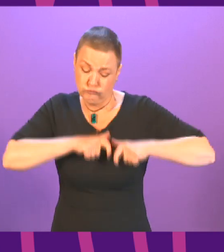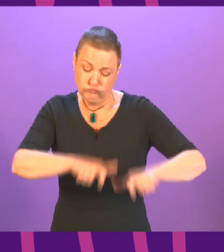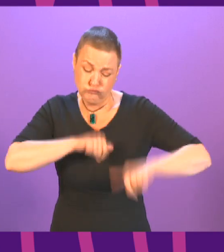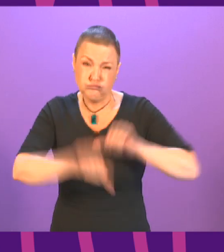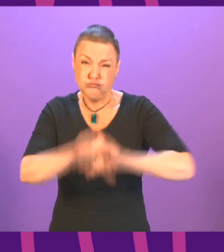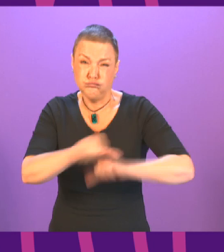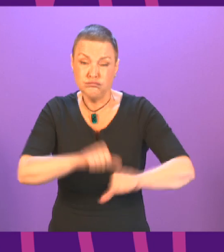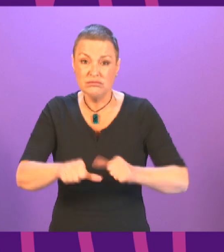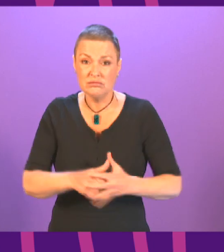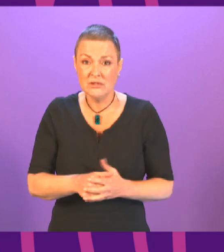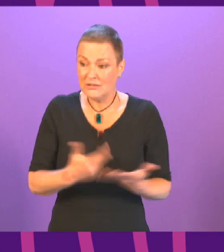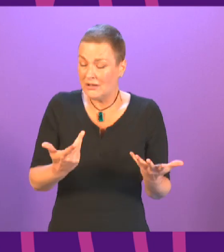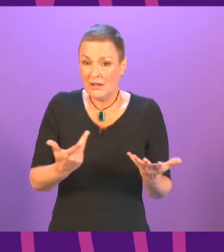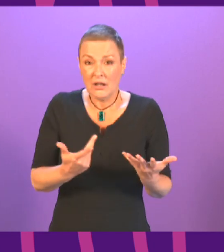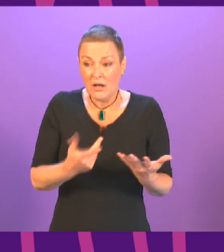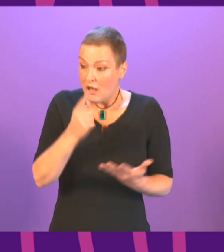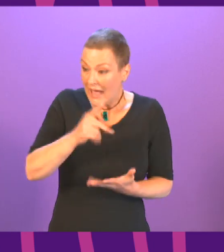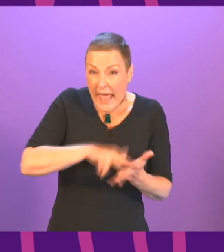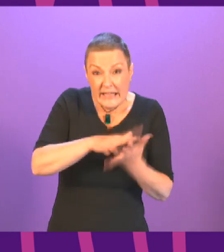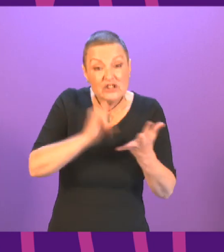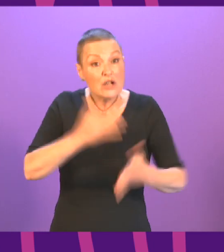everything is a fight.”